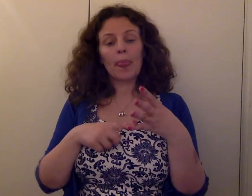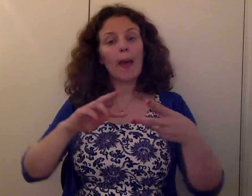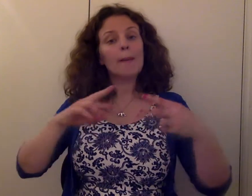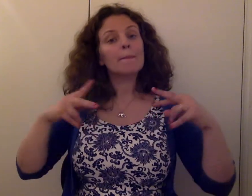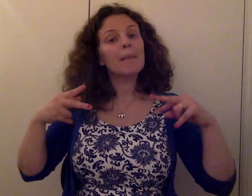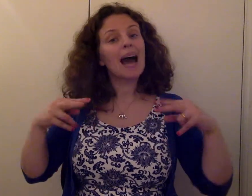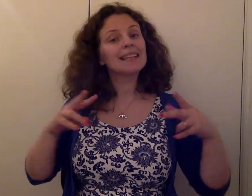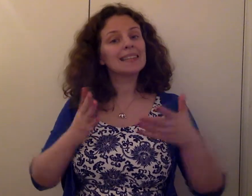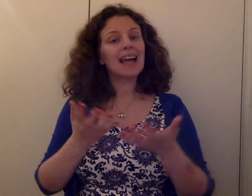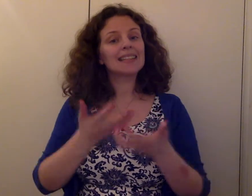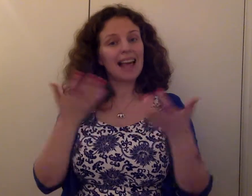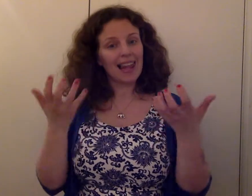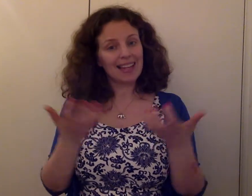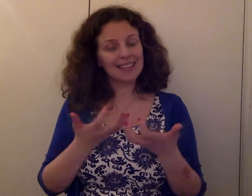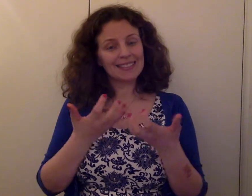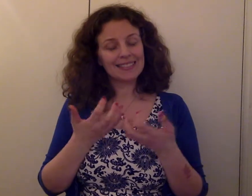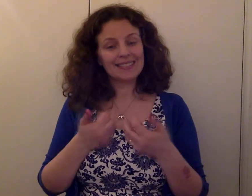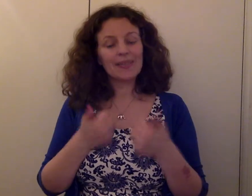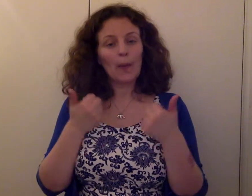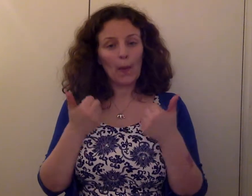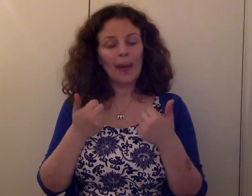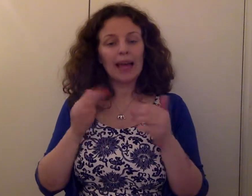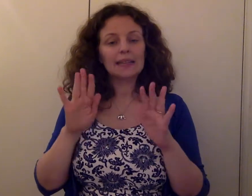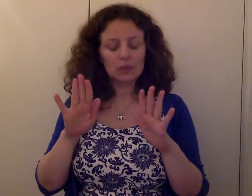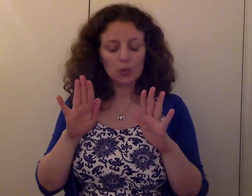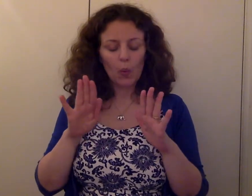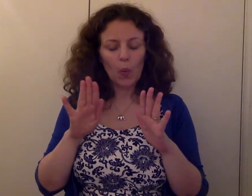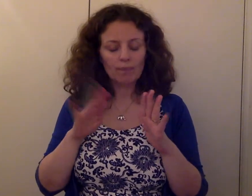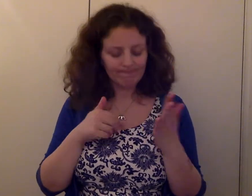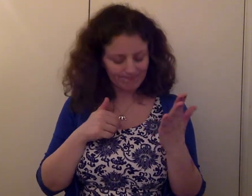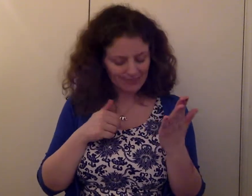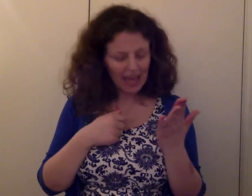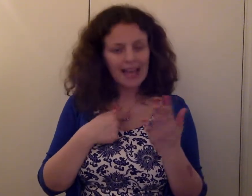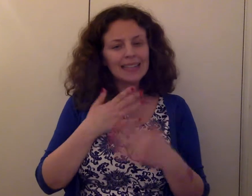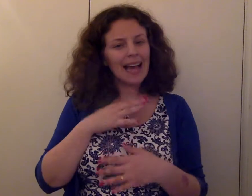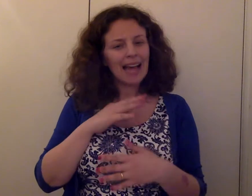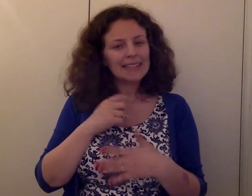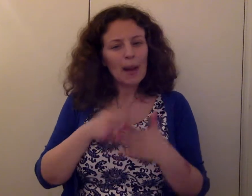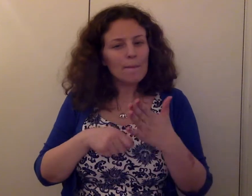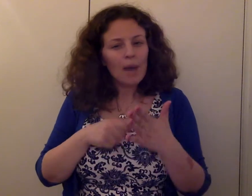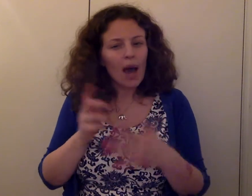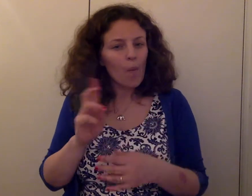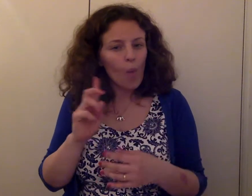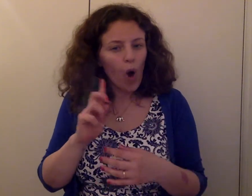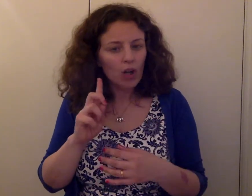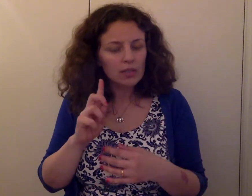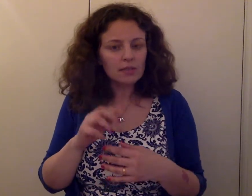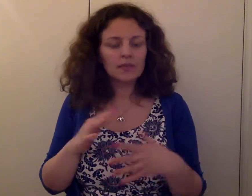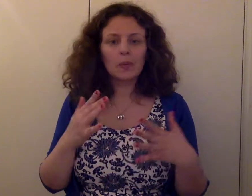Pasta salad Need buy what?